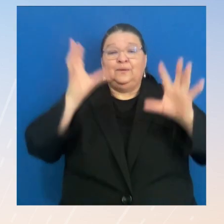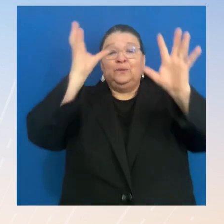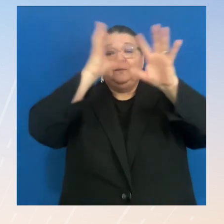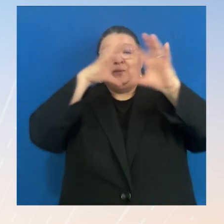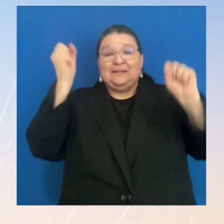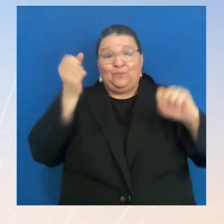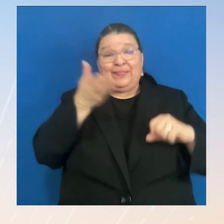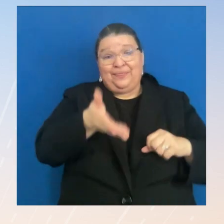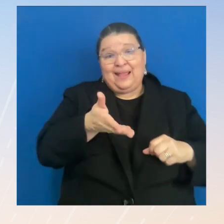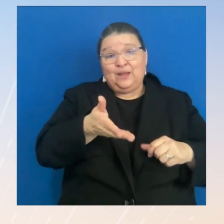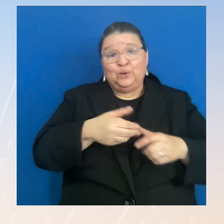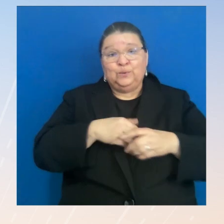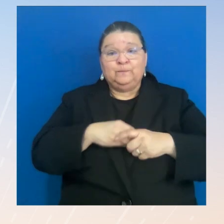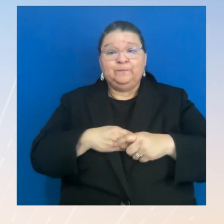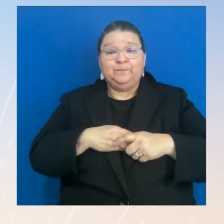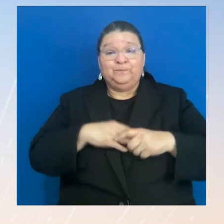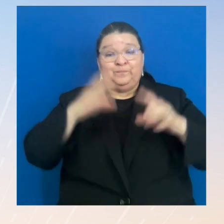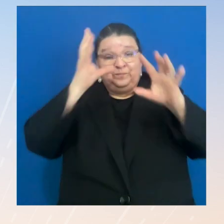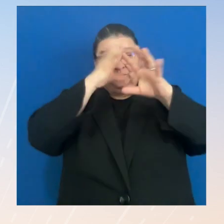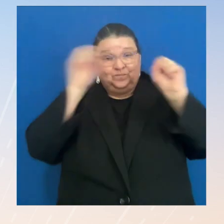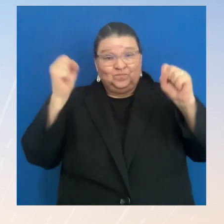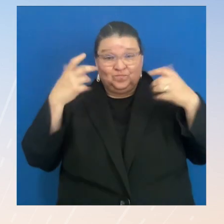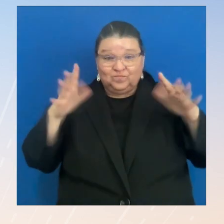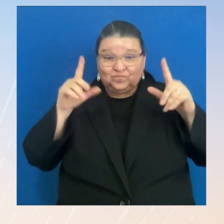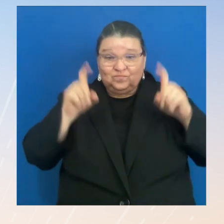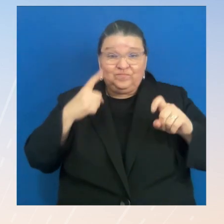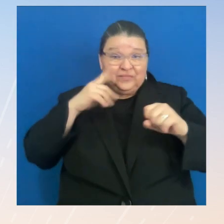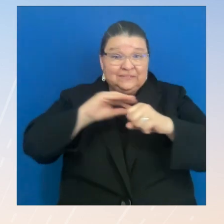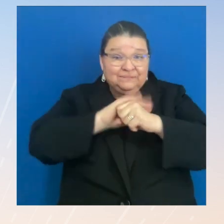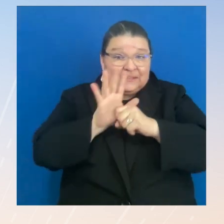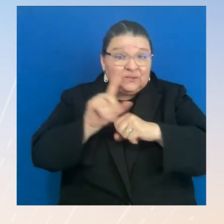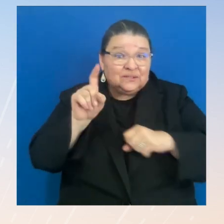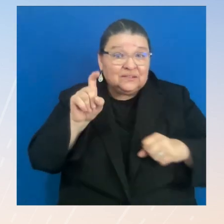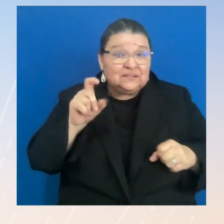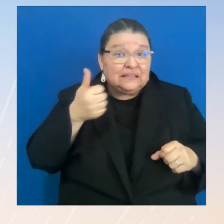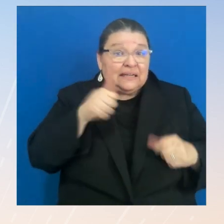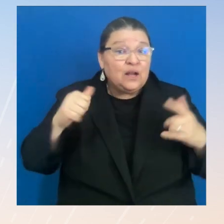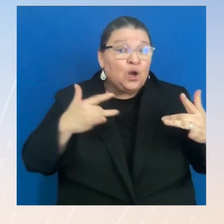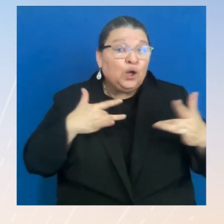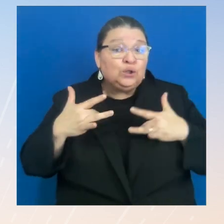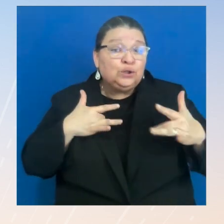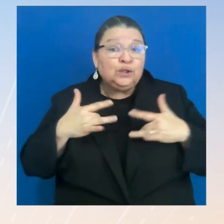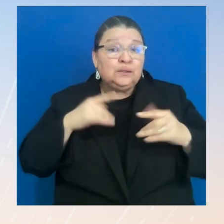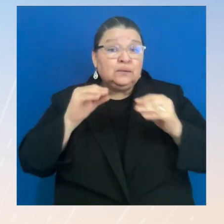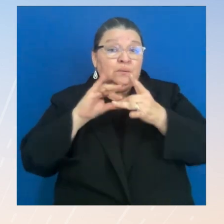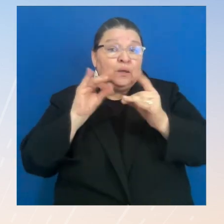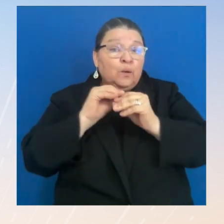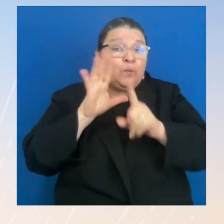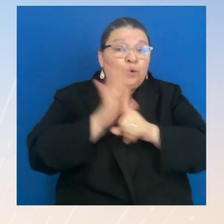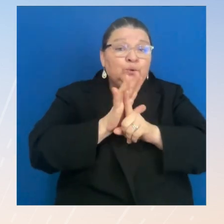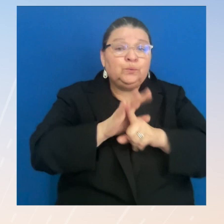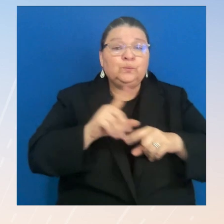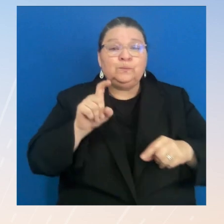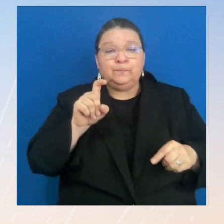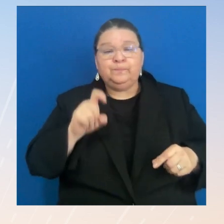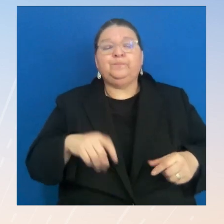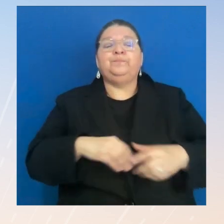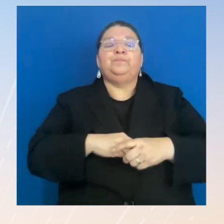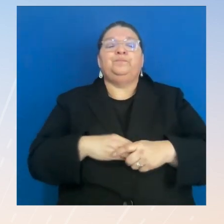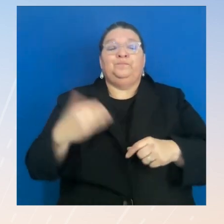And are there any concerns about exposures he may have had? Ms. Psaki: He was tested on Sunday, and he tested negative. All of the members to date, prior to today --